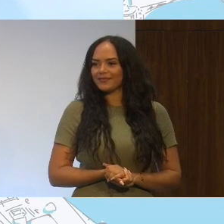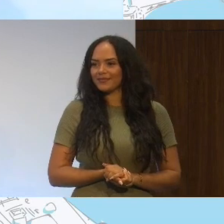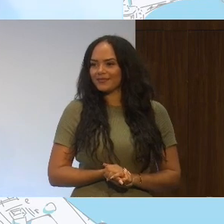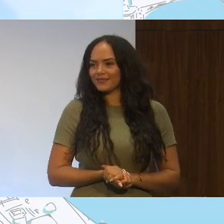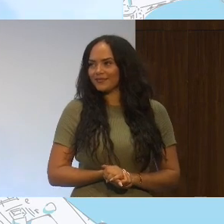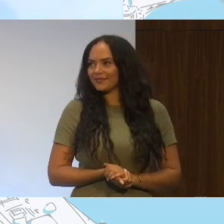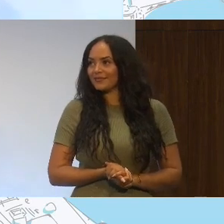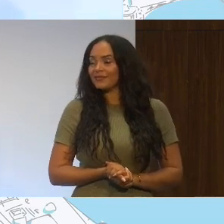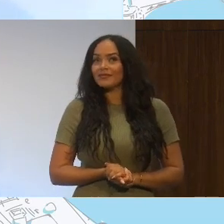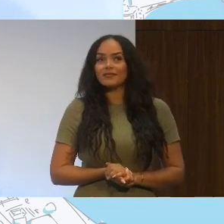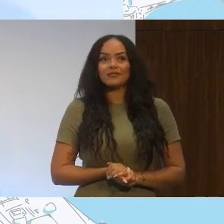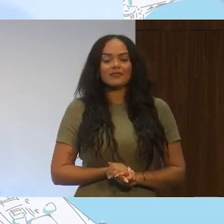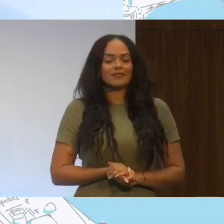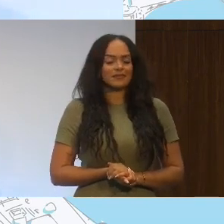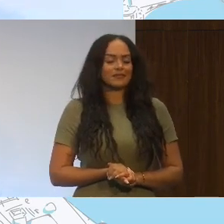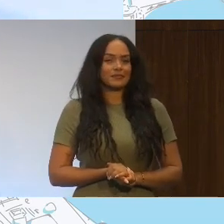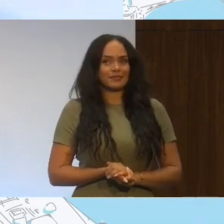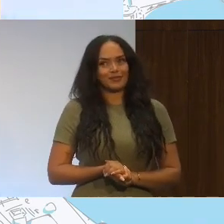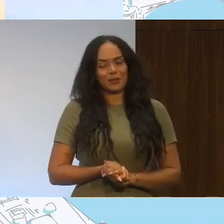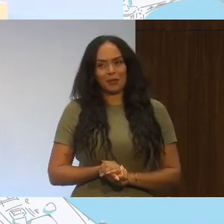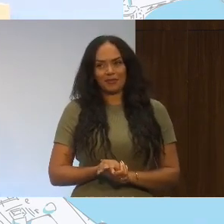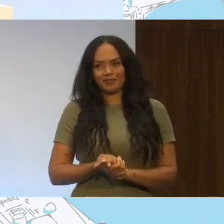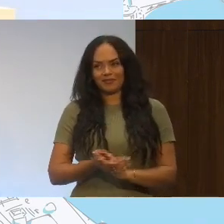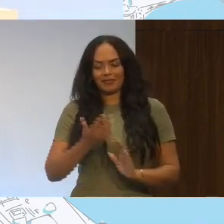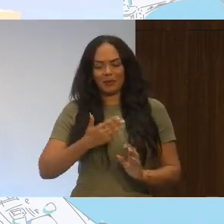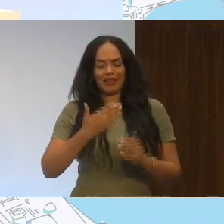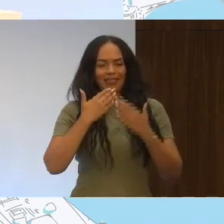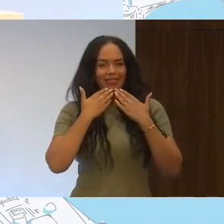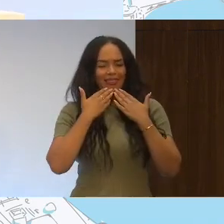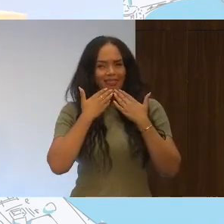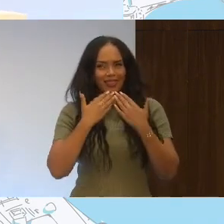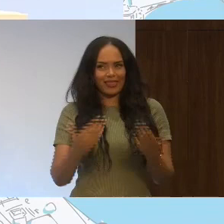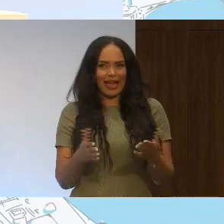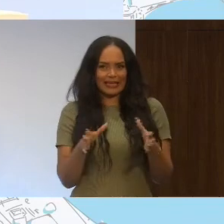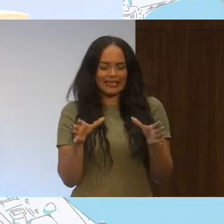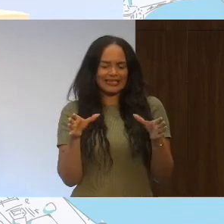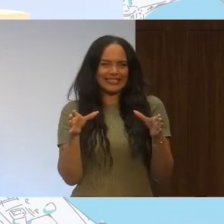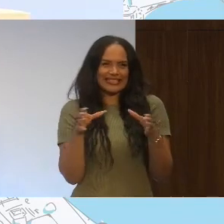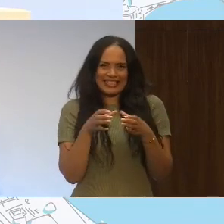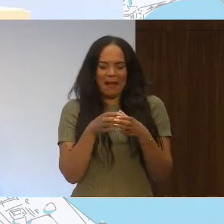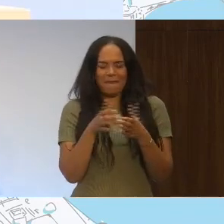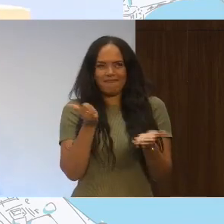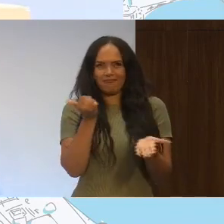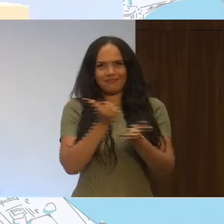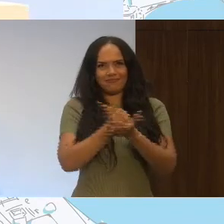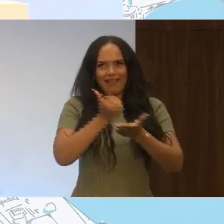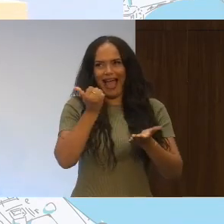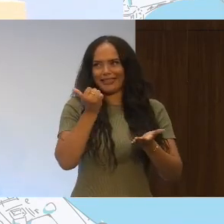And whilst we're doing thank you's I I'd like to thank the team, the migraine trust team who've done an excellent job putting on this event.